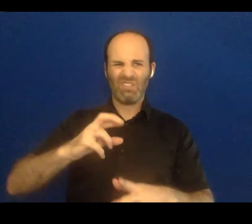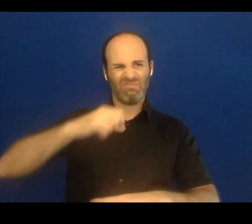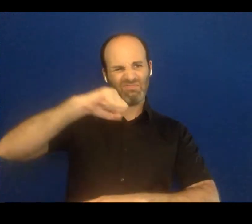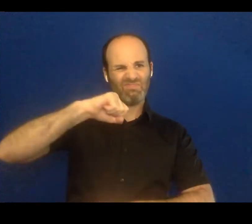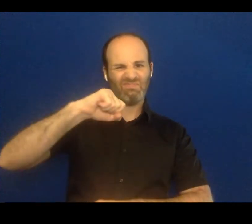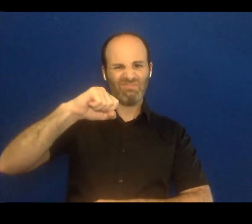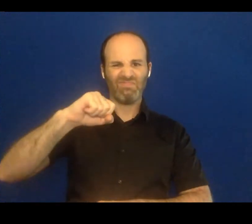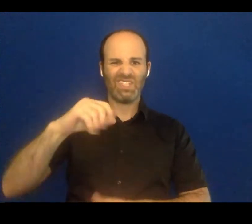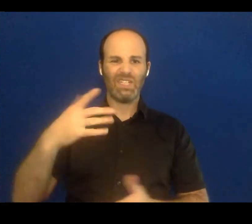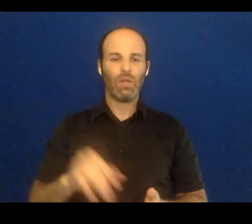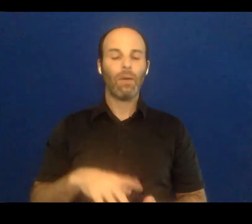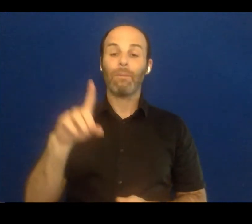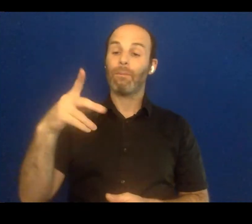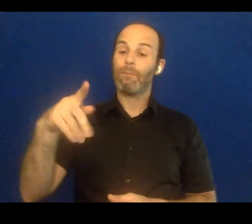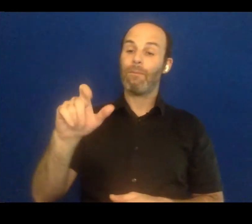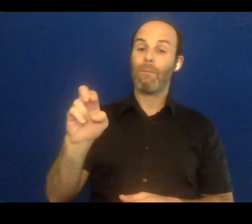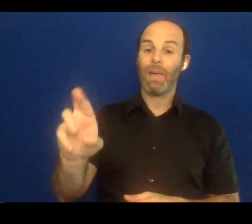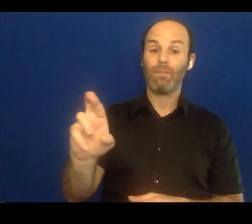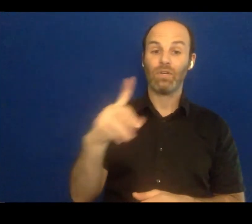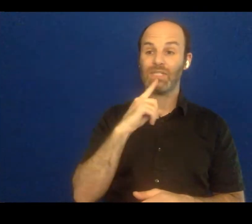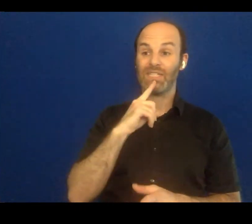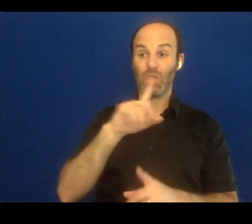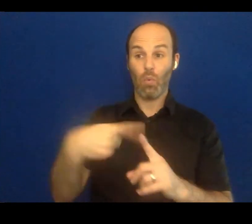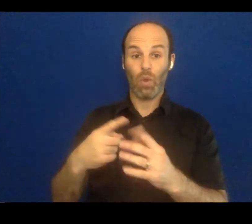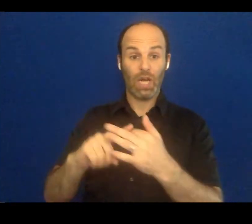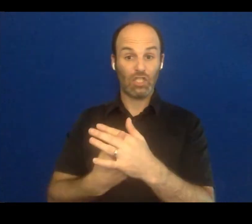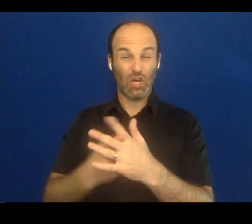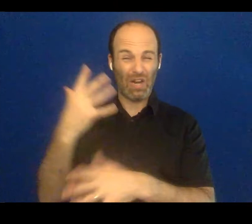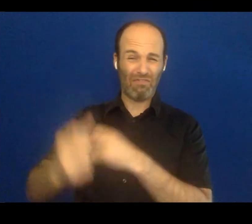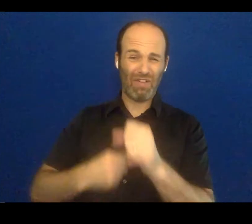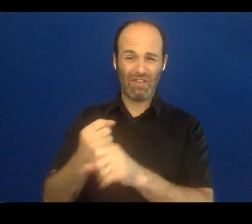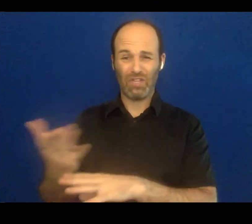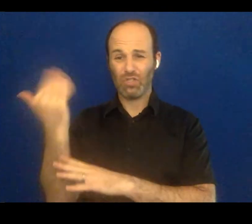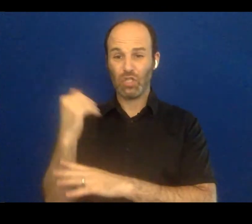WHEN I STARTED IN THIS WORK ABOUT FIVE YEARS AGO OR SO, I THINK THE REACTION THAT I GOT